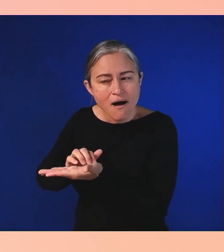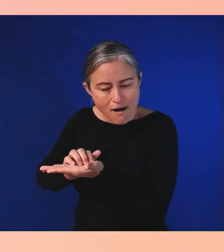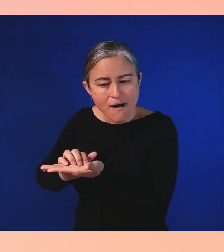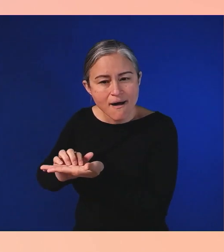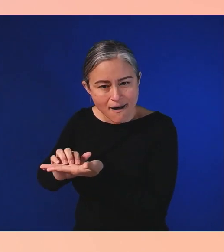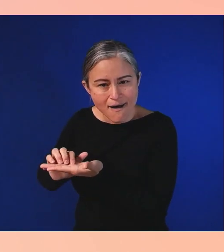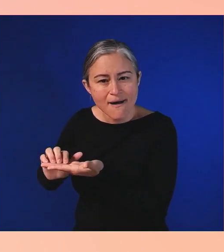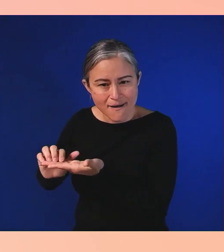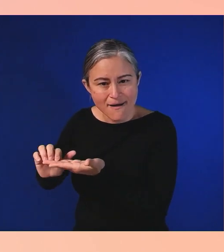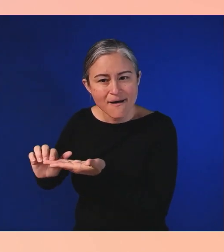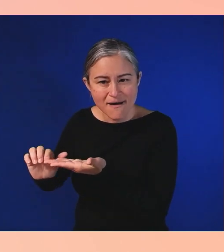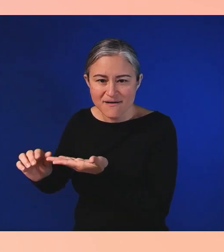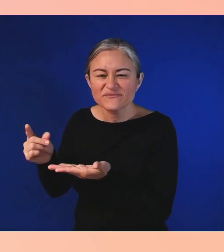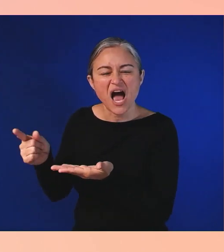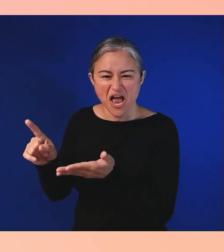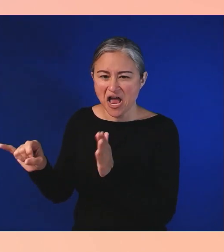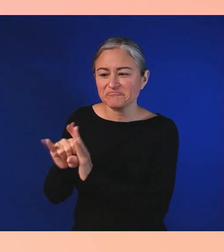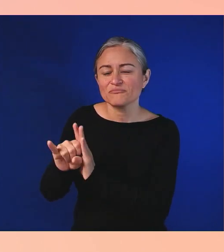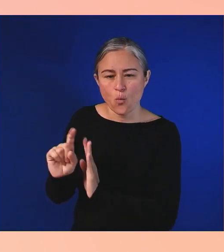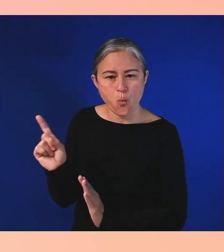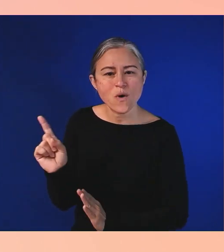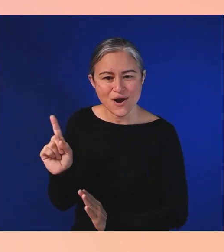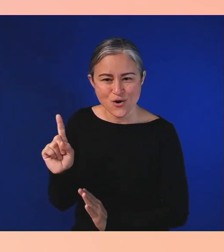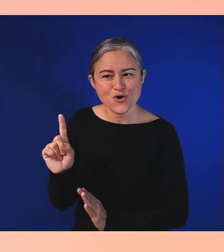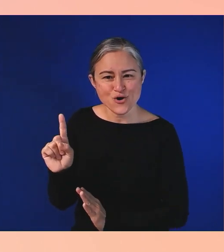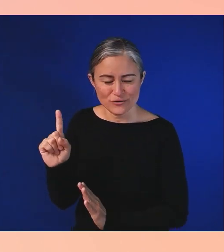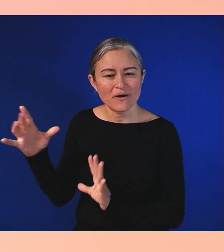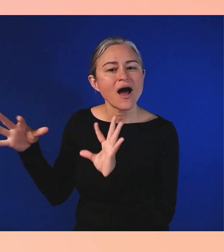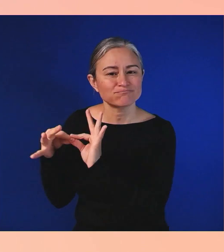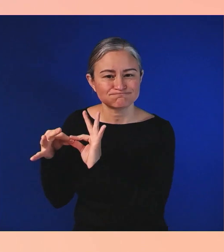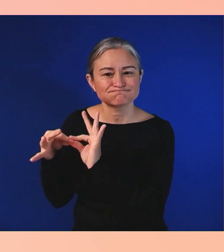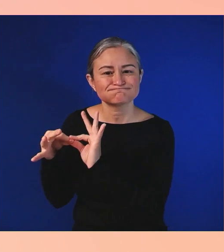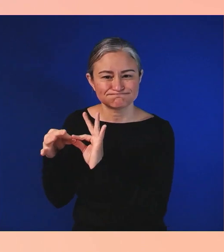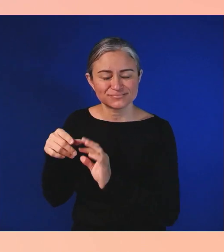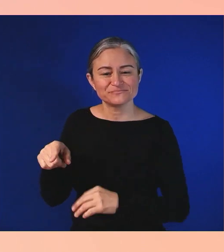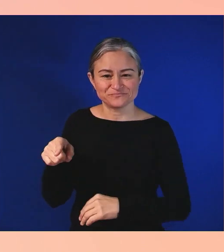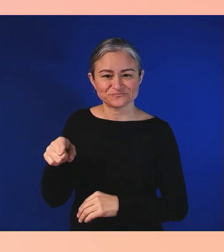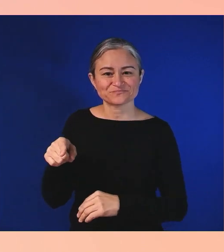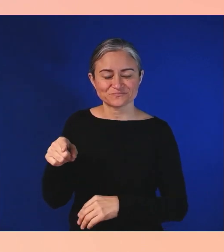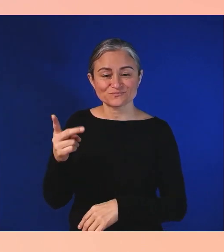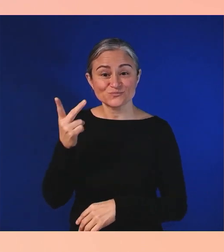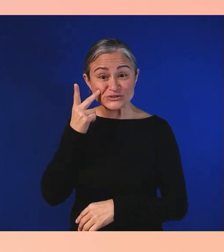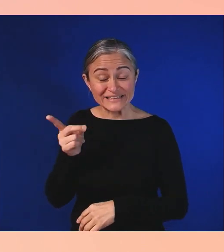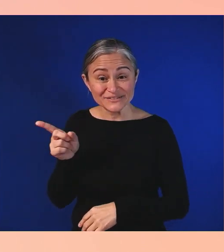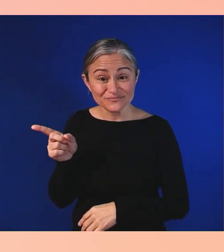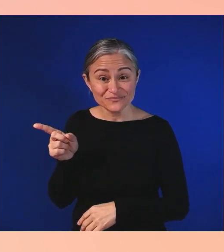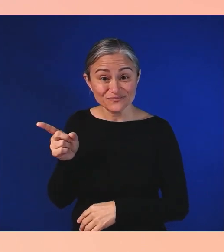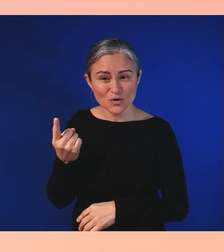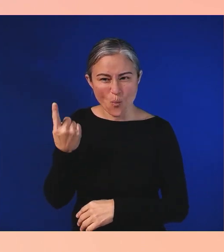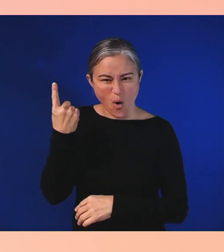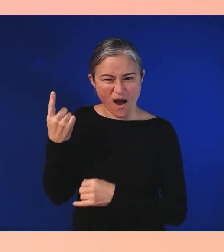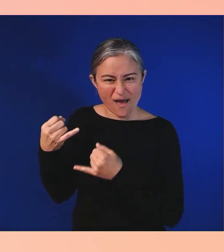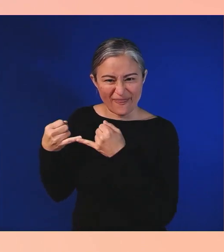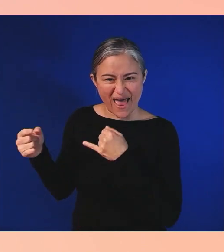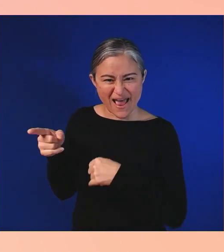There is an L in the word line which shouldn't be there, so I will route the cursor using a sensor in